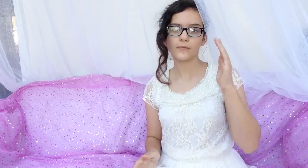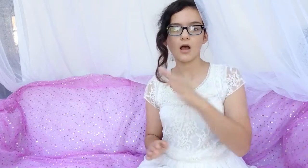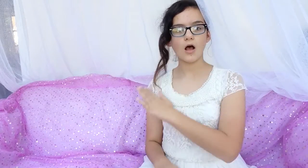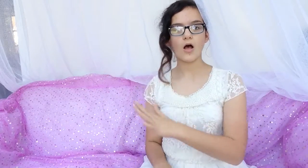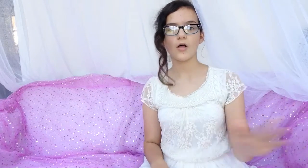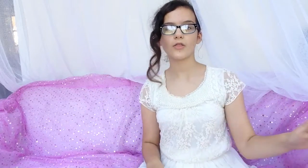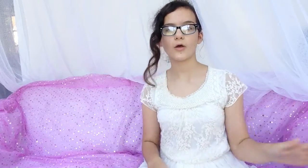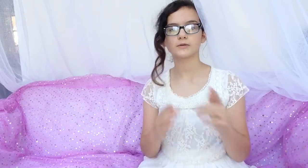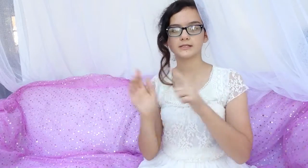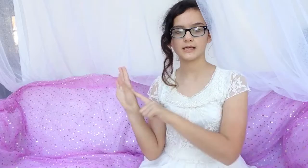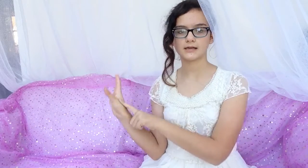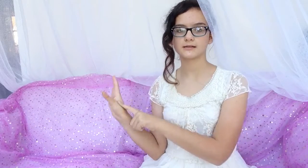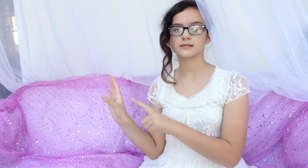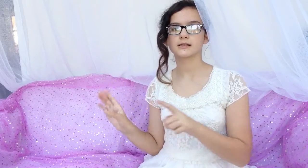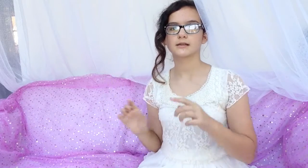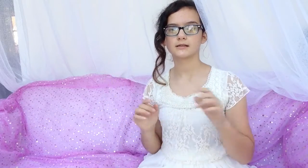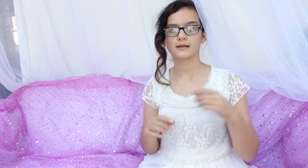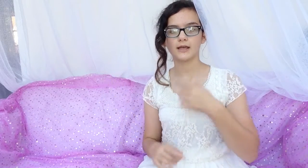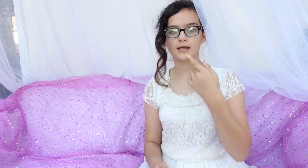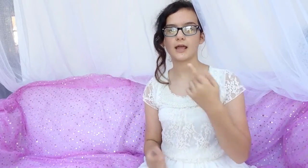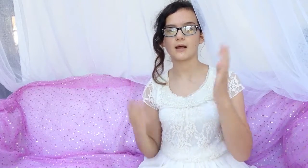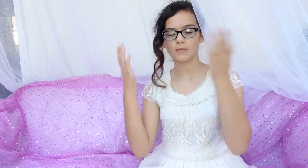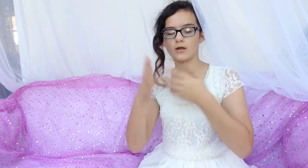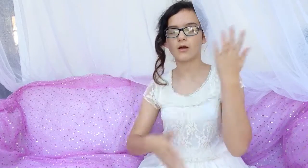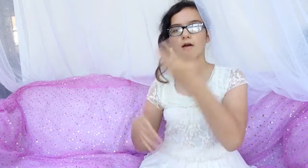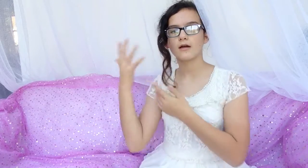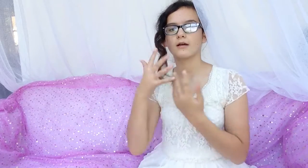All those years living in a blur